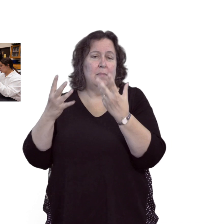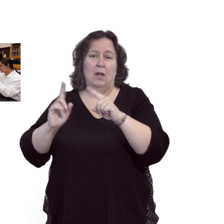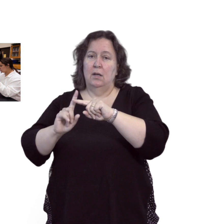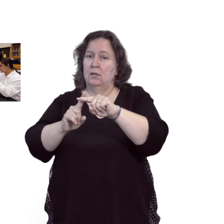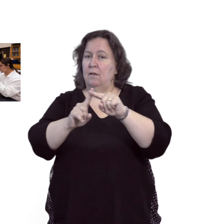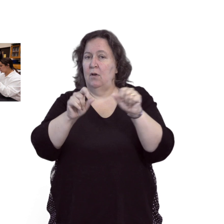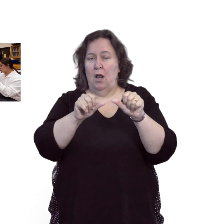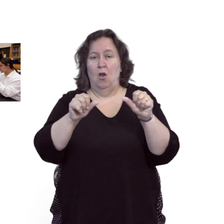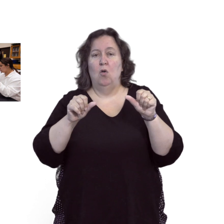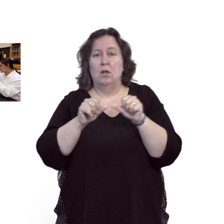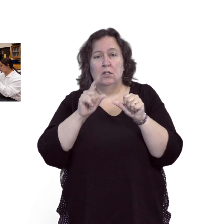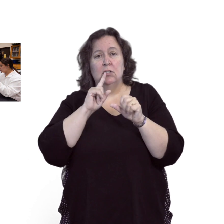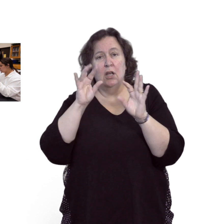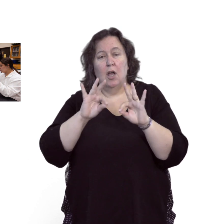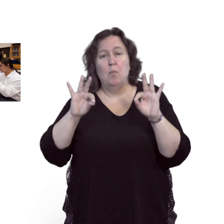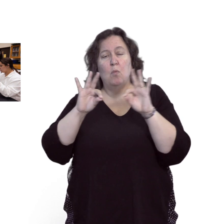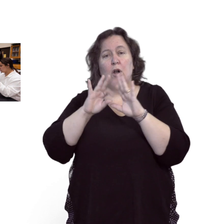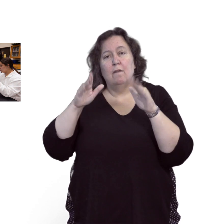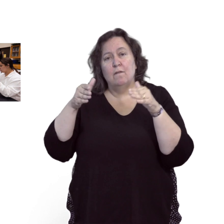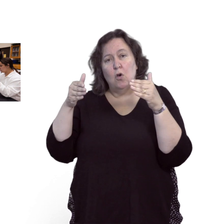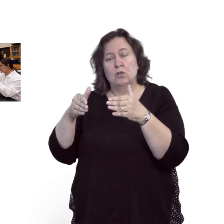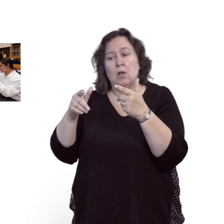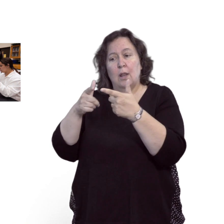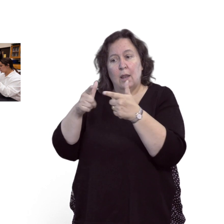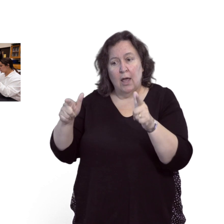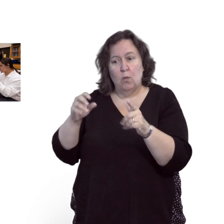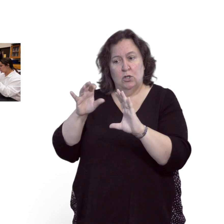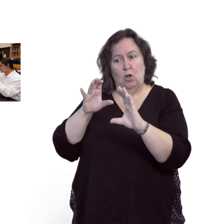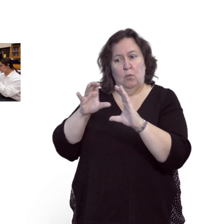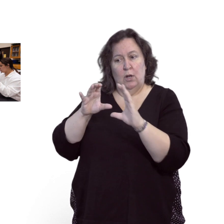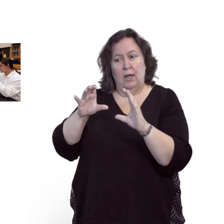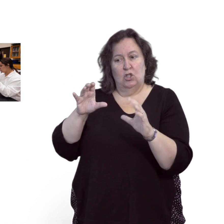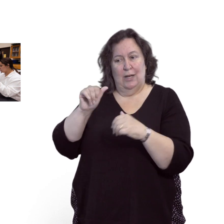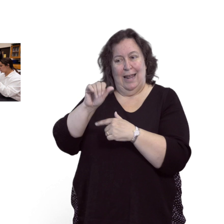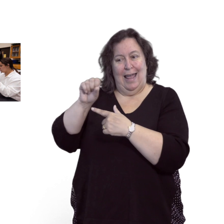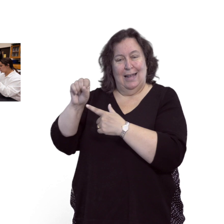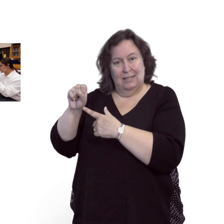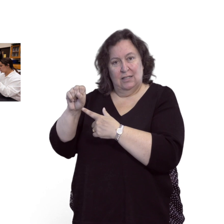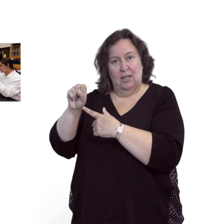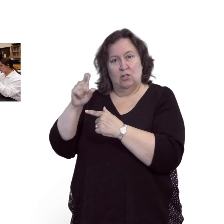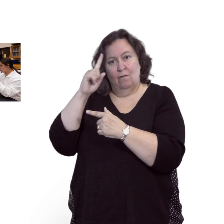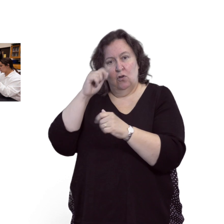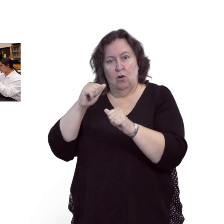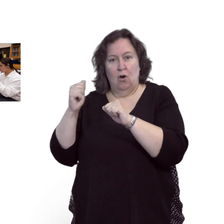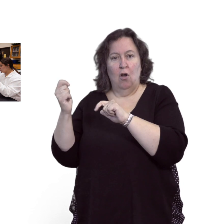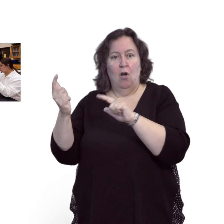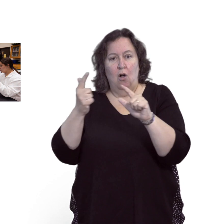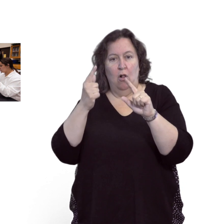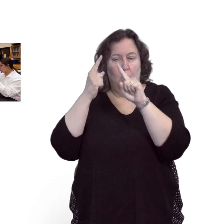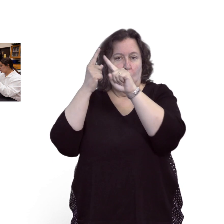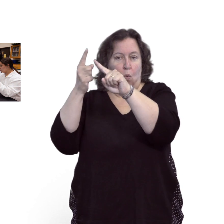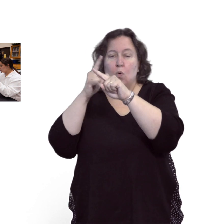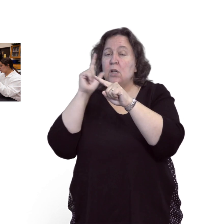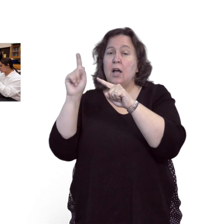and communication access in all goal areas, not just under the Communication heading.